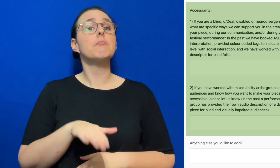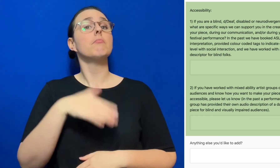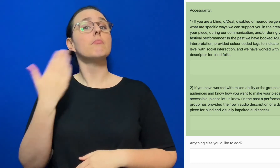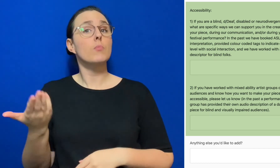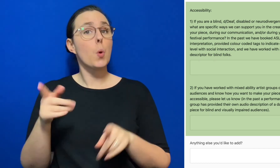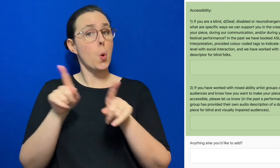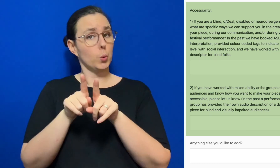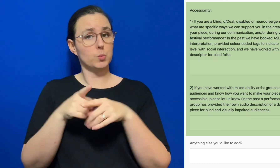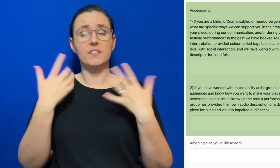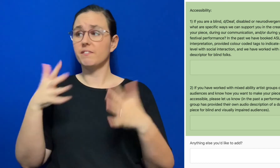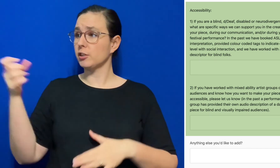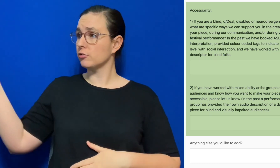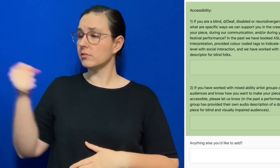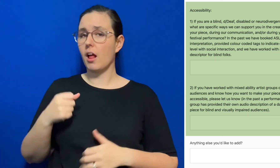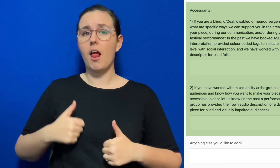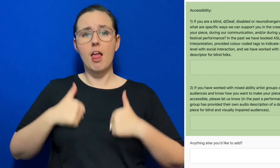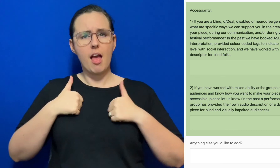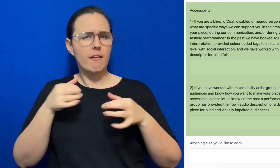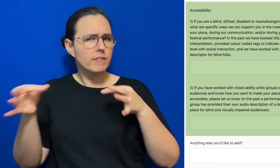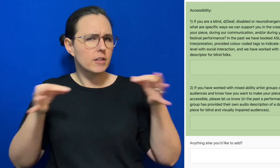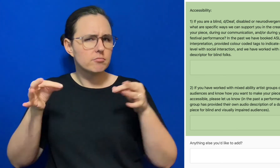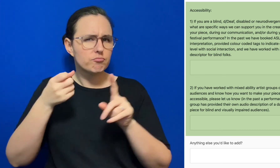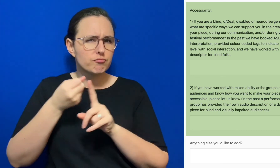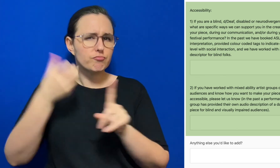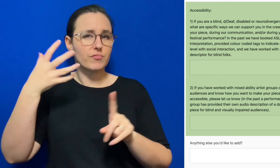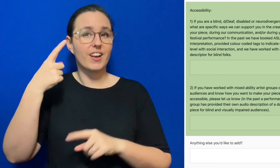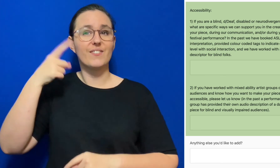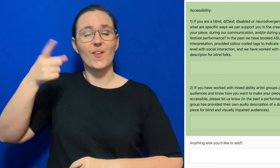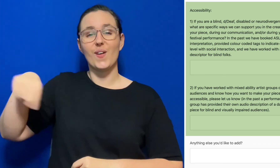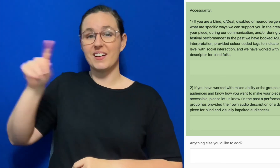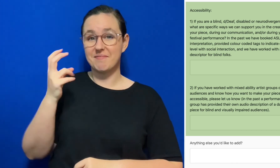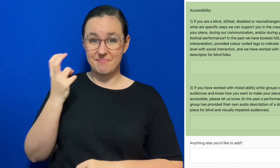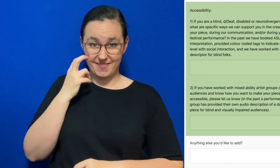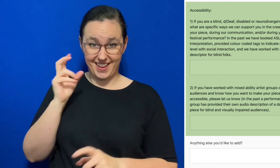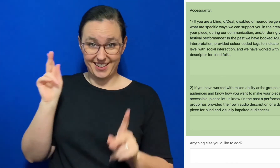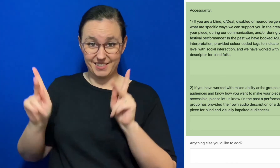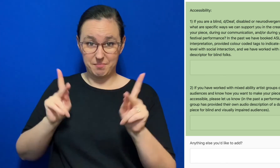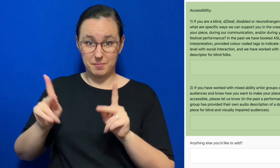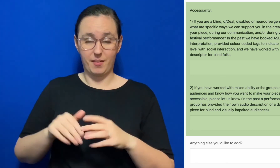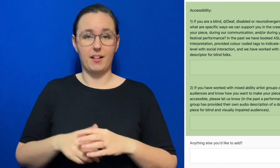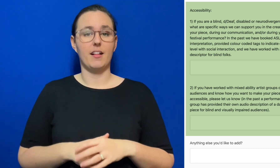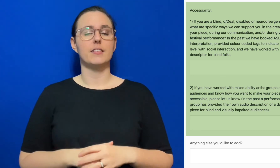and we have worked with a live descriptor for blind folks.